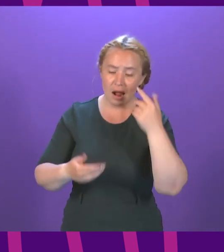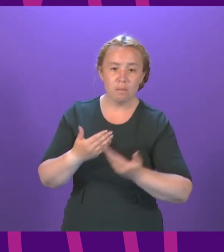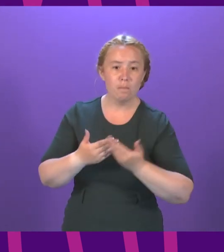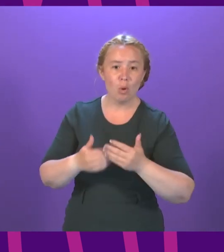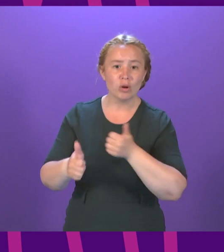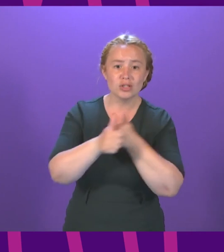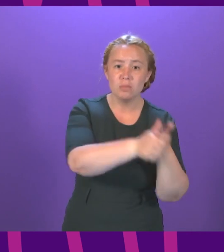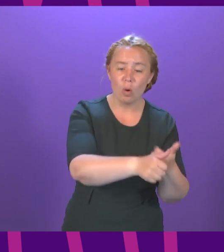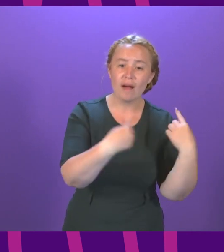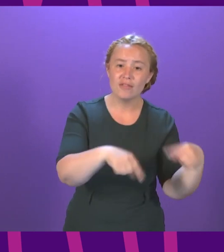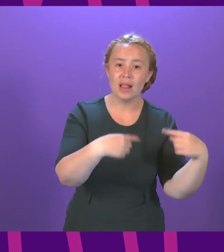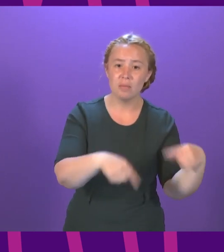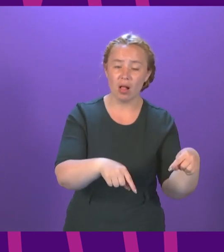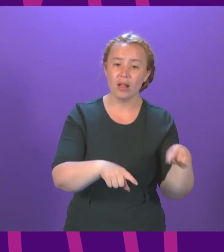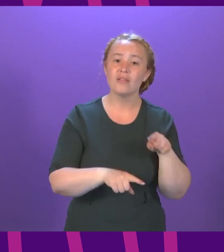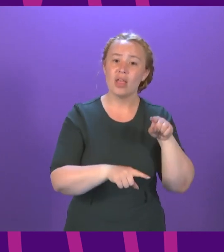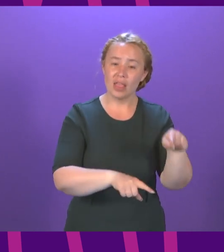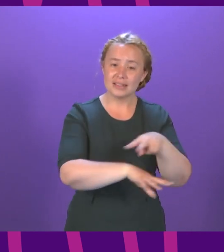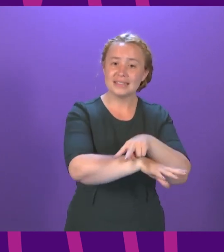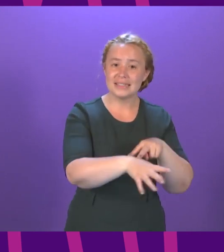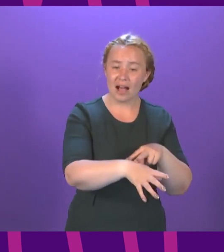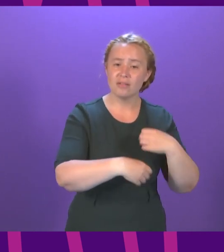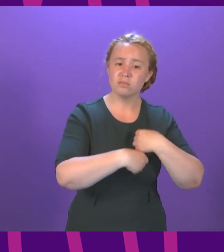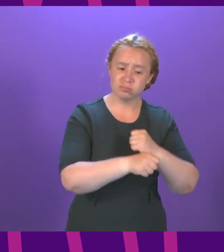support for those who are working in that front-line service.